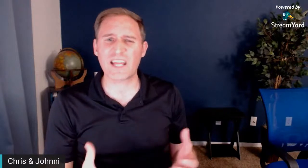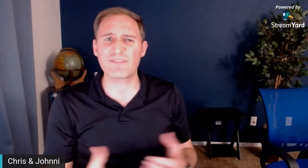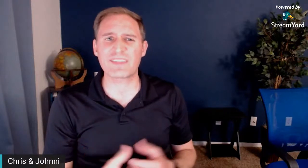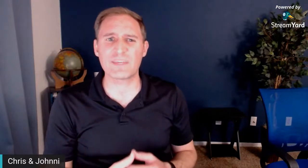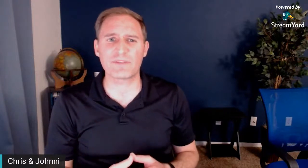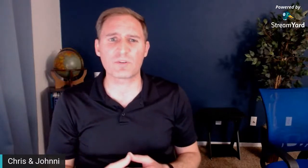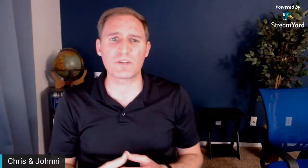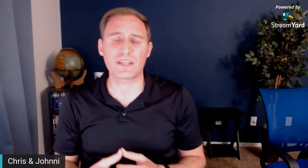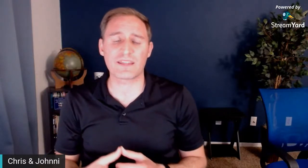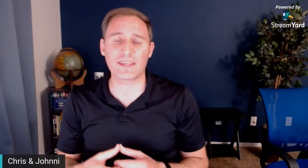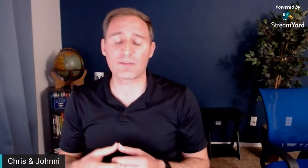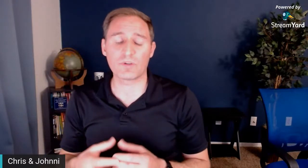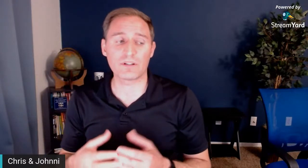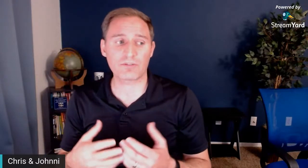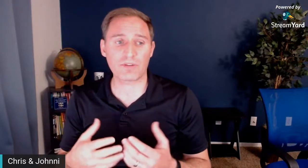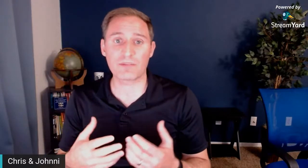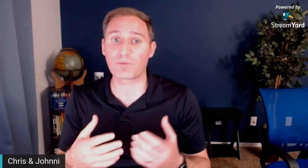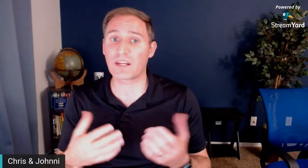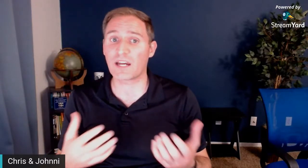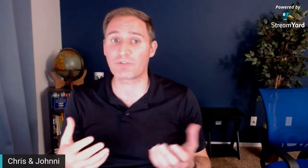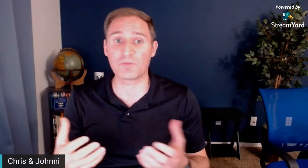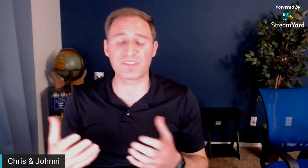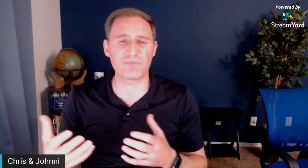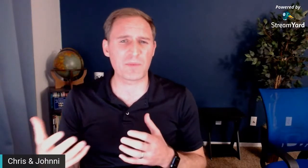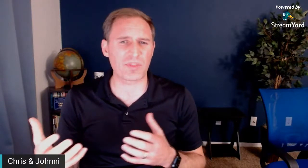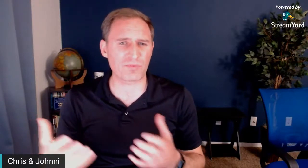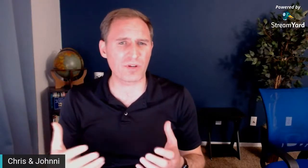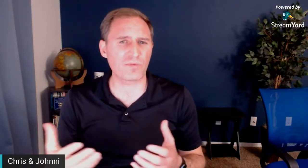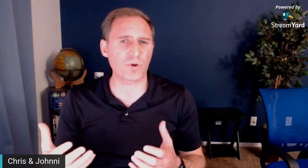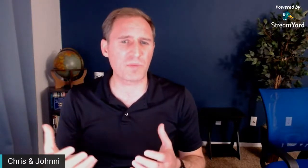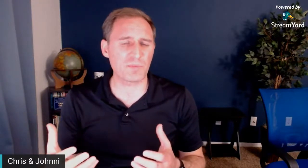have a theme every week and then we'll create breakout rooms of maybe three or four people